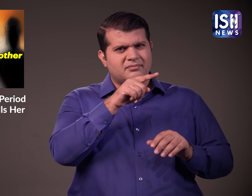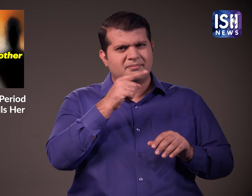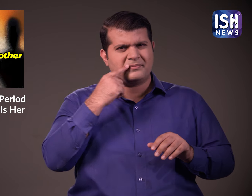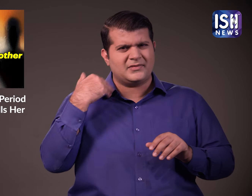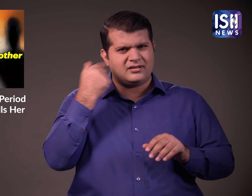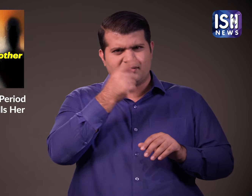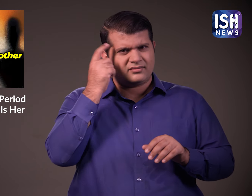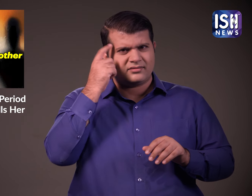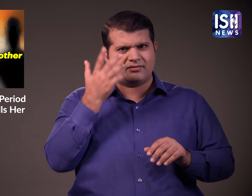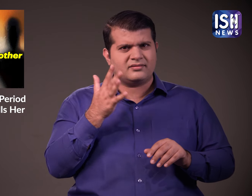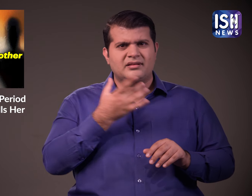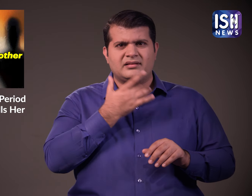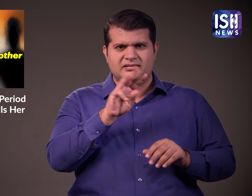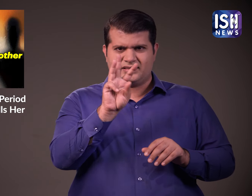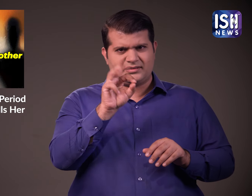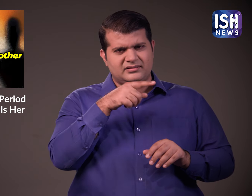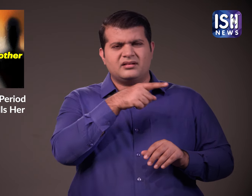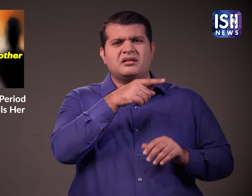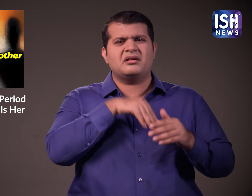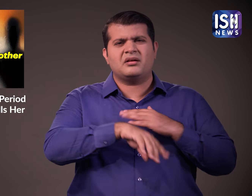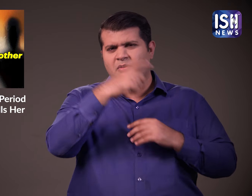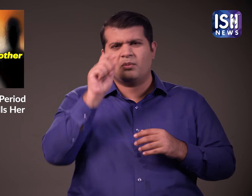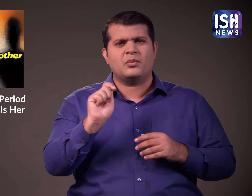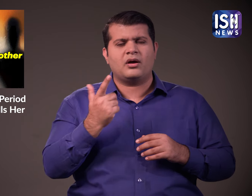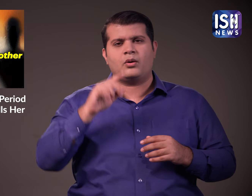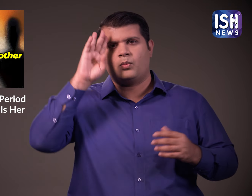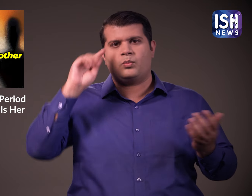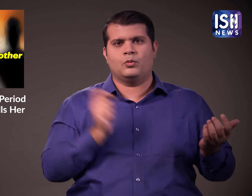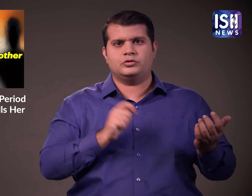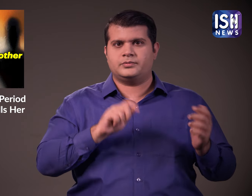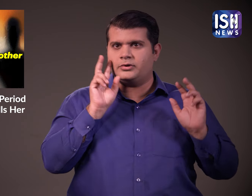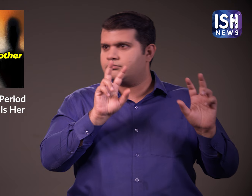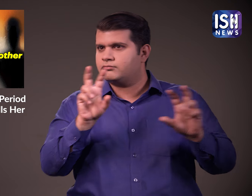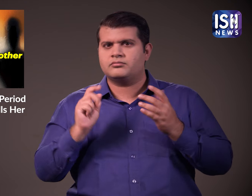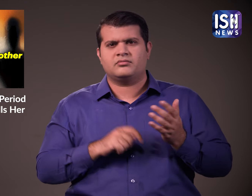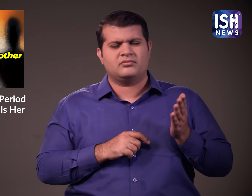The brother had no sense. He was a 30 year old watchman.